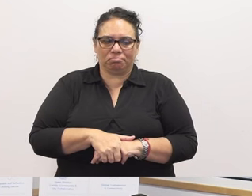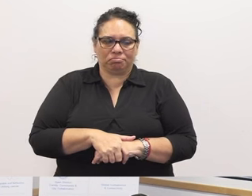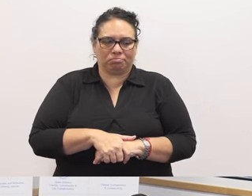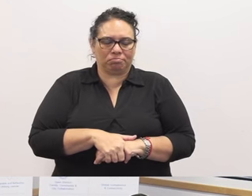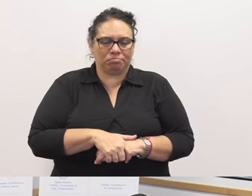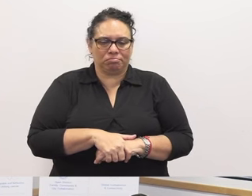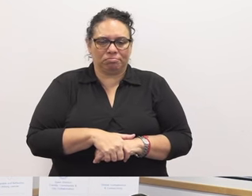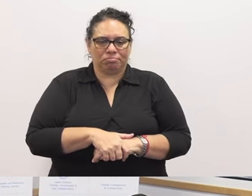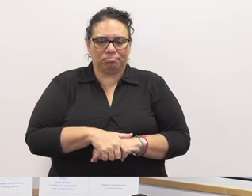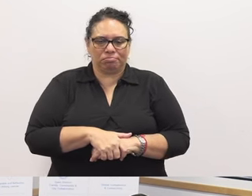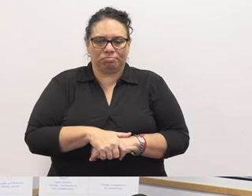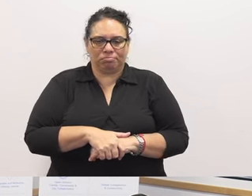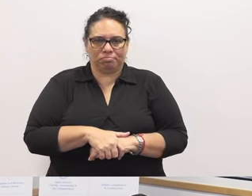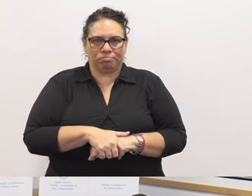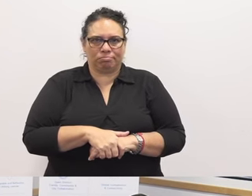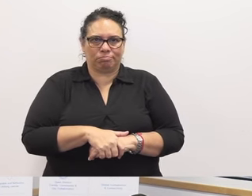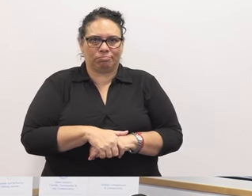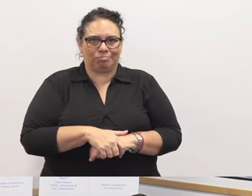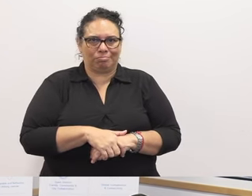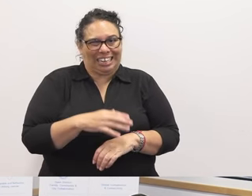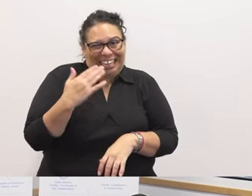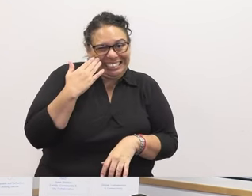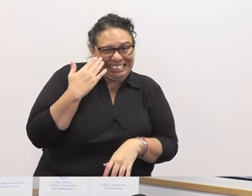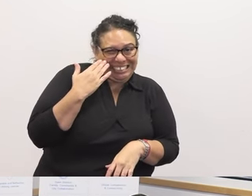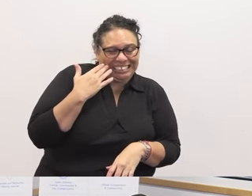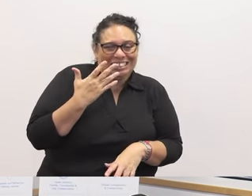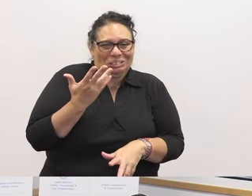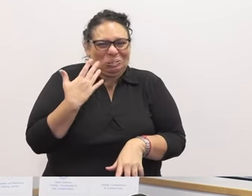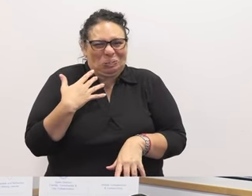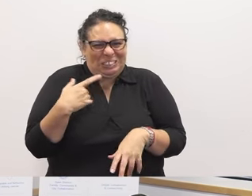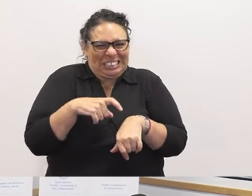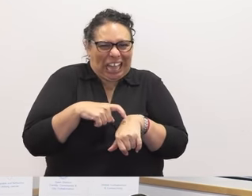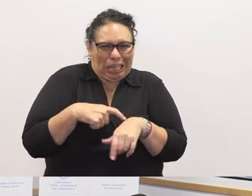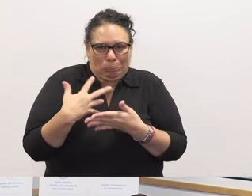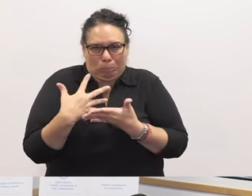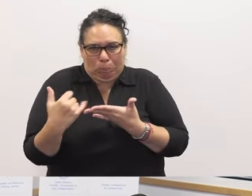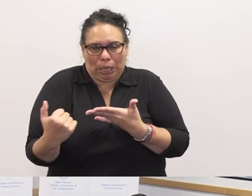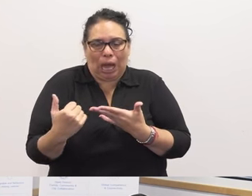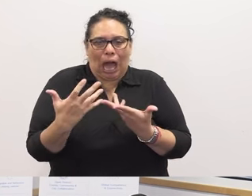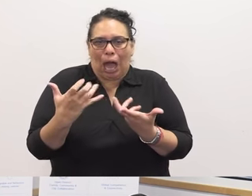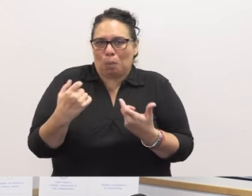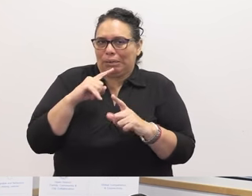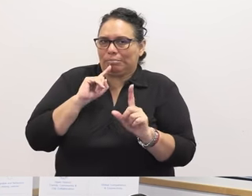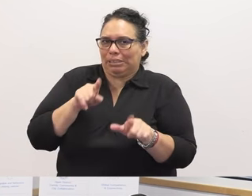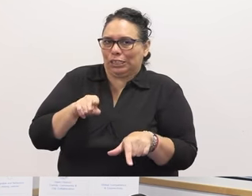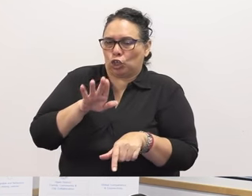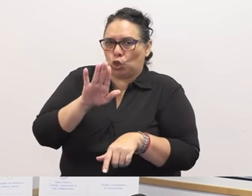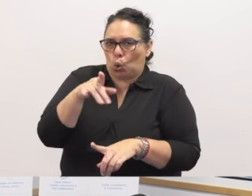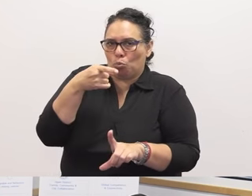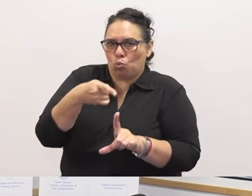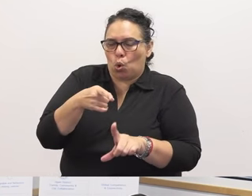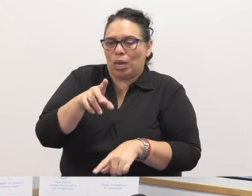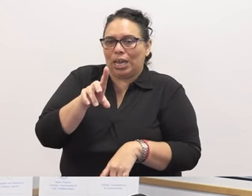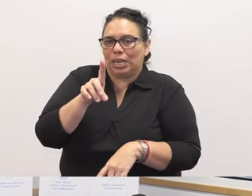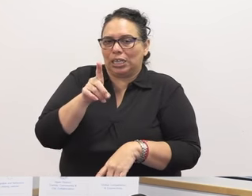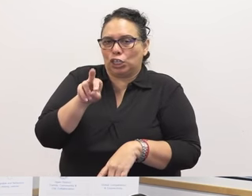Sorry, I know we're low on time, but I just wanted to say to your Dr. Benitez to your point about scale and what we're doing,